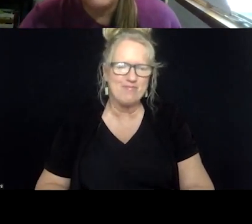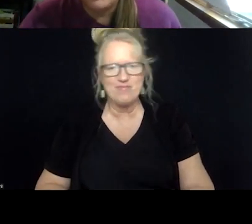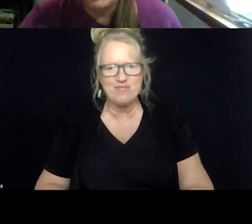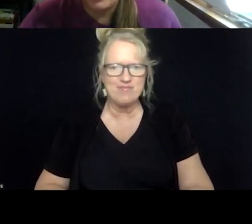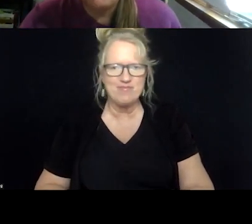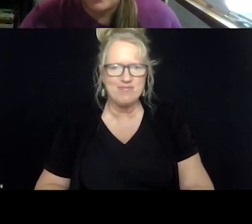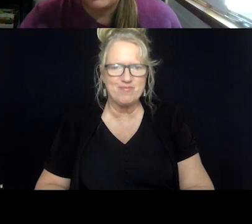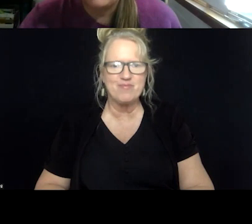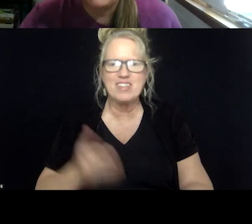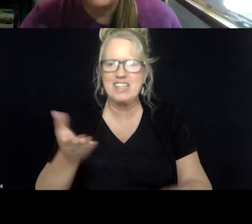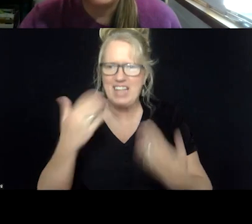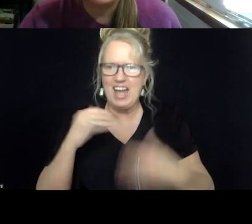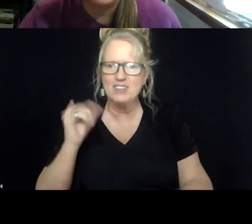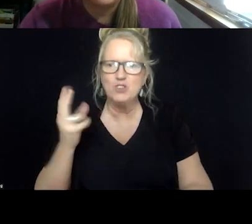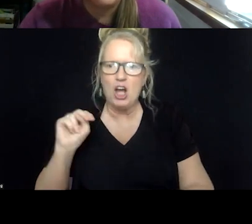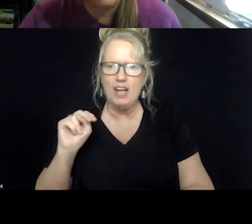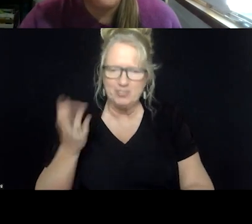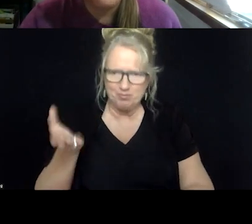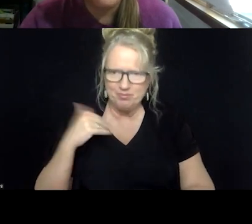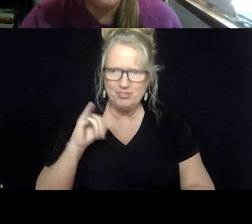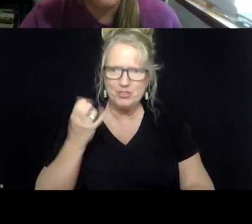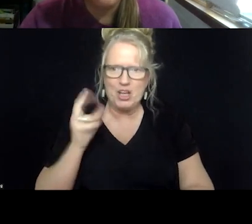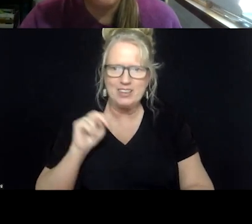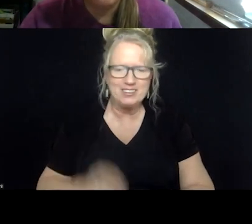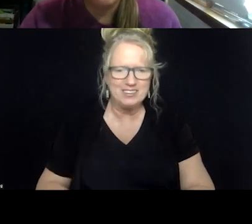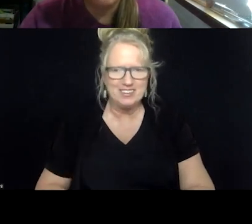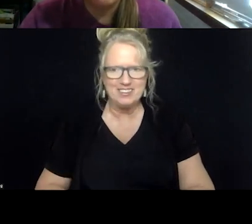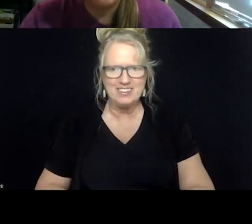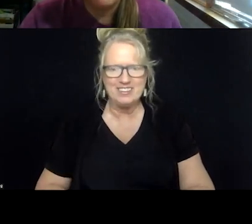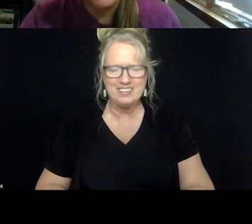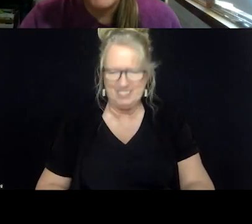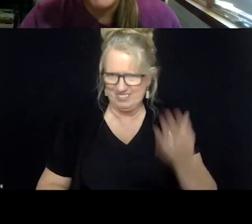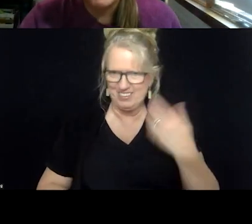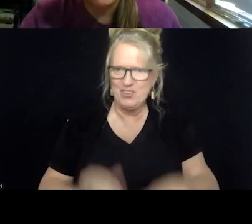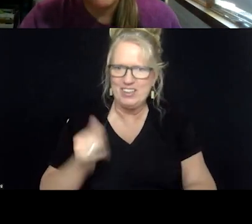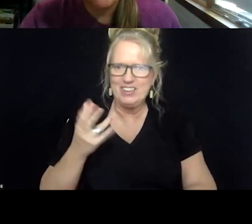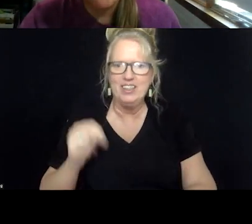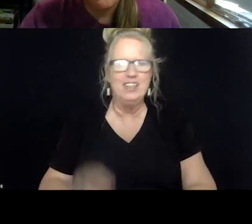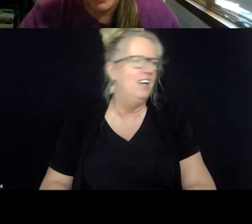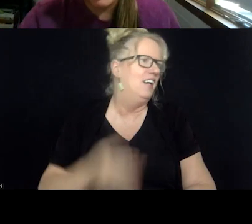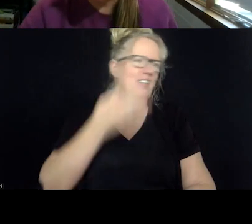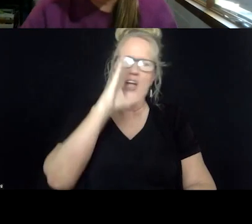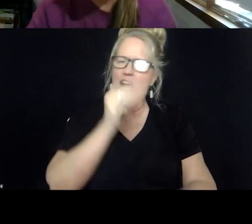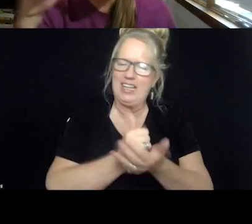LET'S BRING JOHN BACK. ALL RIGHT, JOHN. YOU ARE BACK. GOD HELP ME.